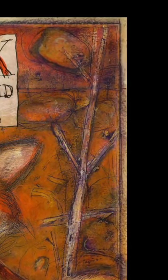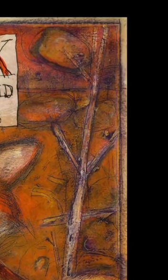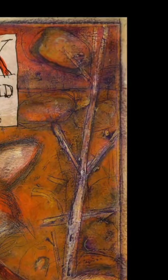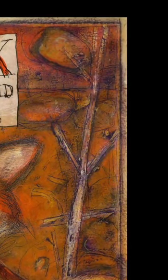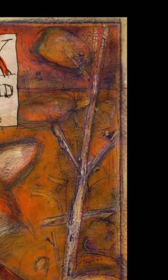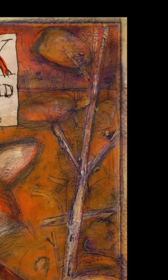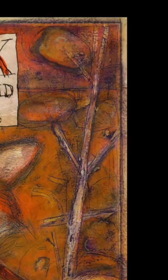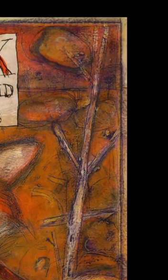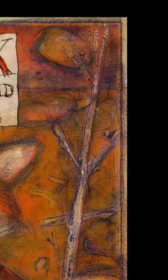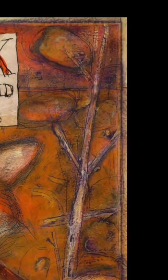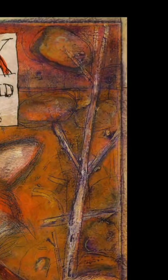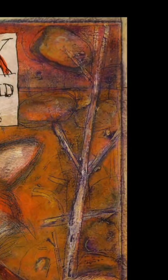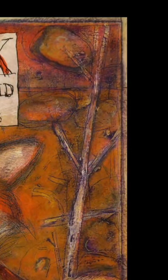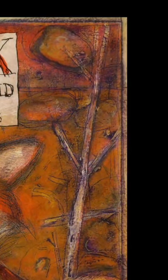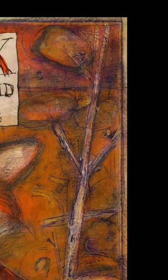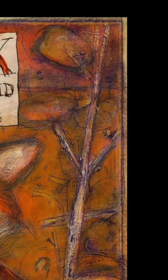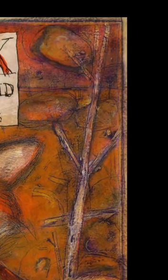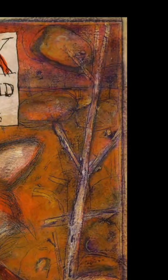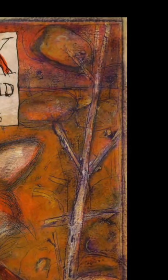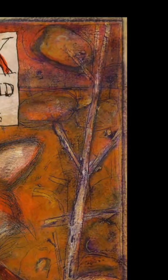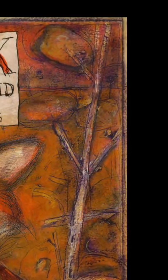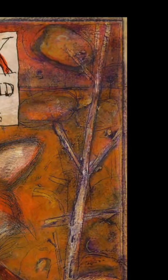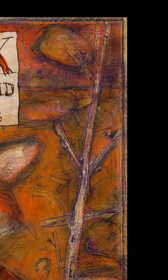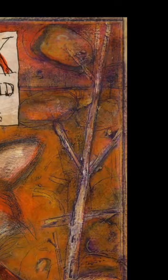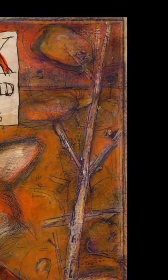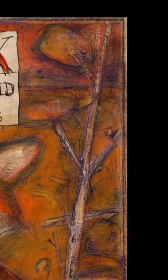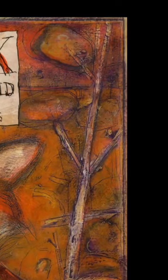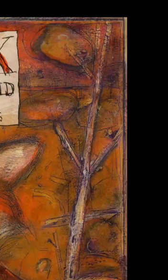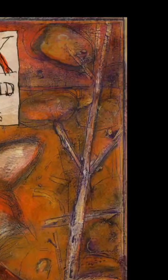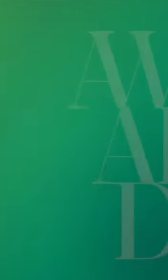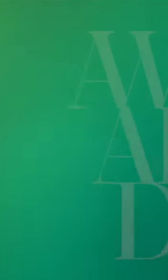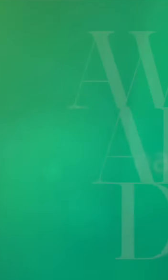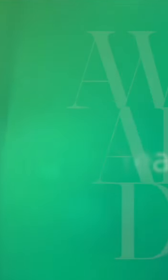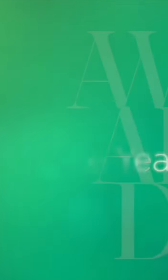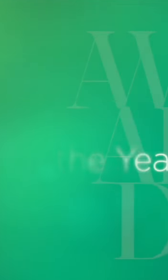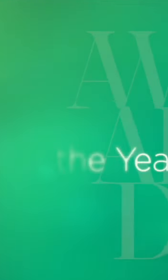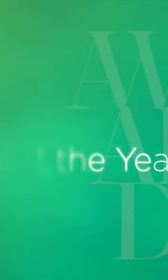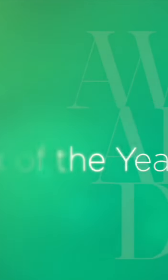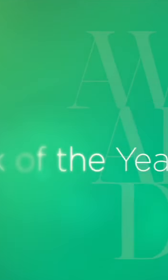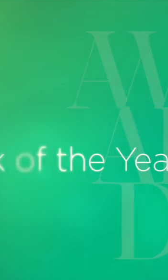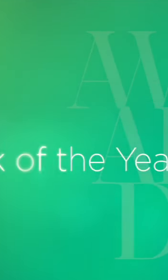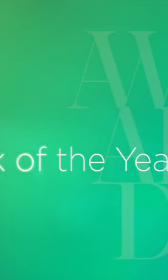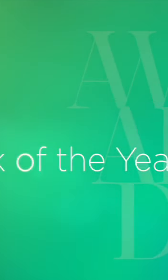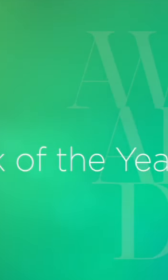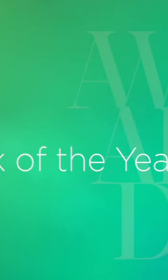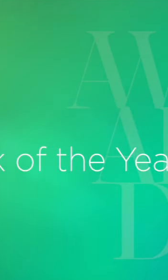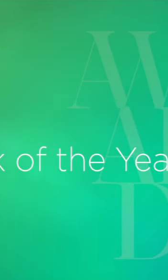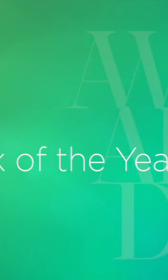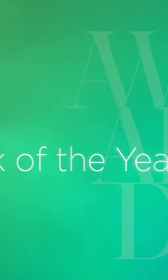was considered an Australian classic from the moment it was published. It won the CBCEA Book of the Year,